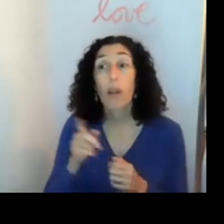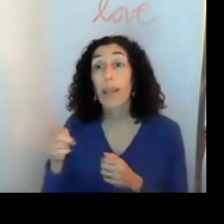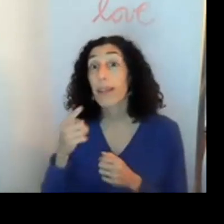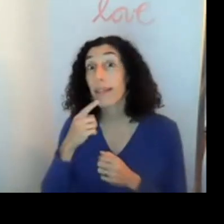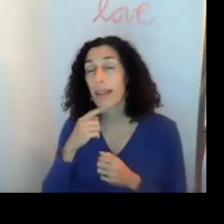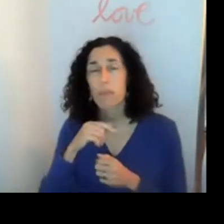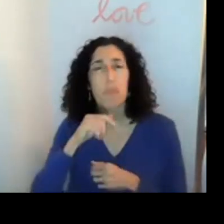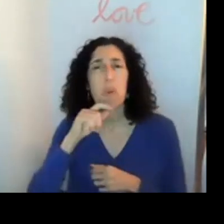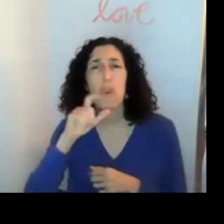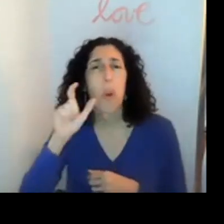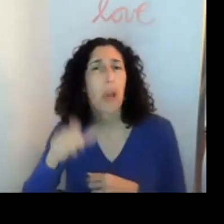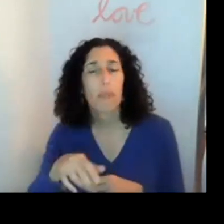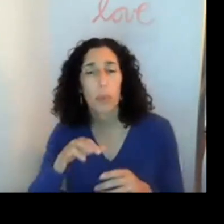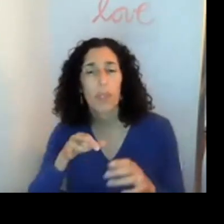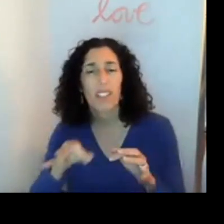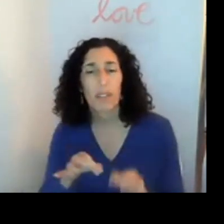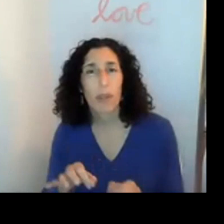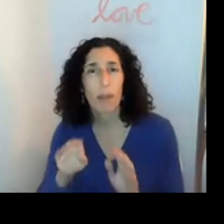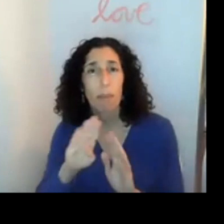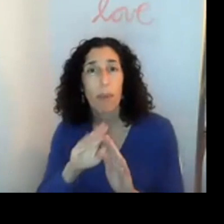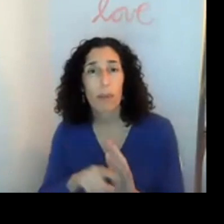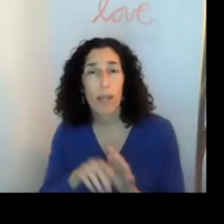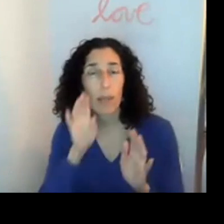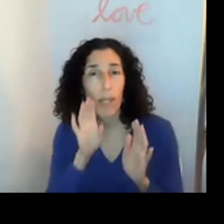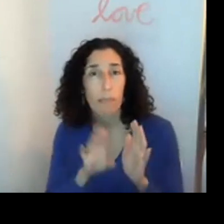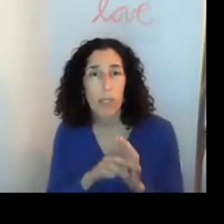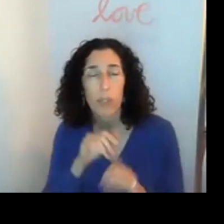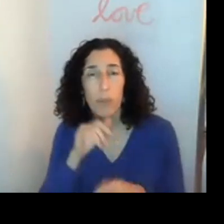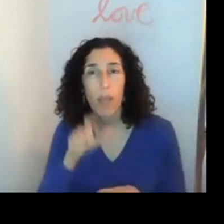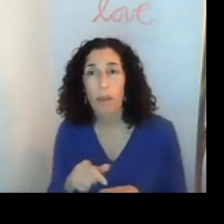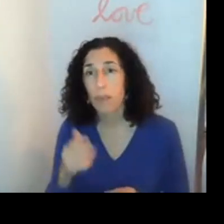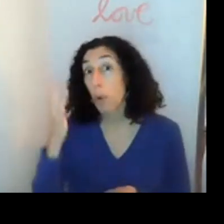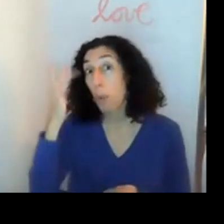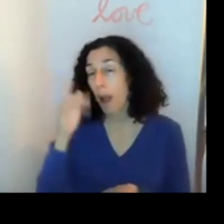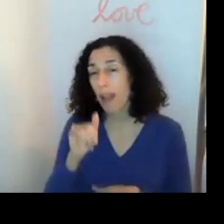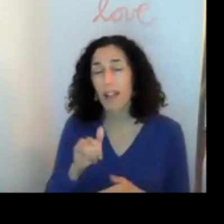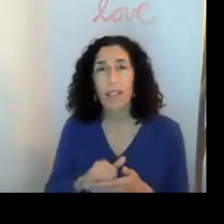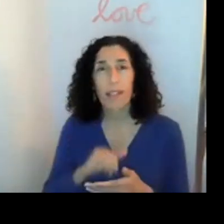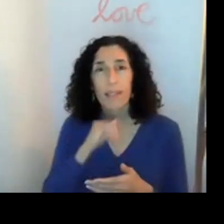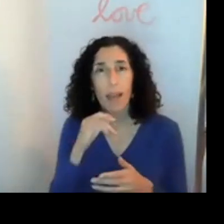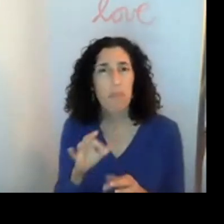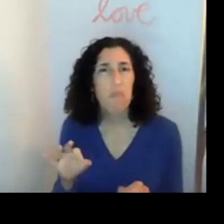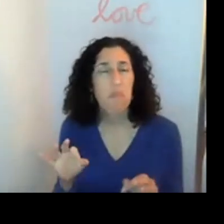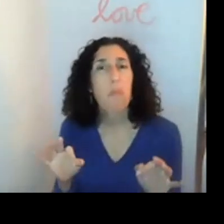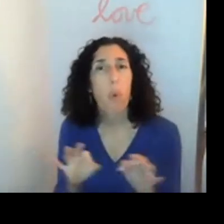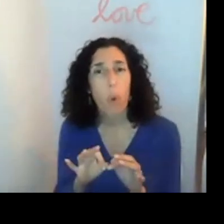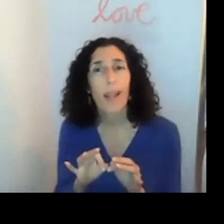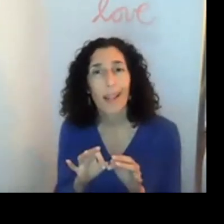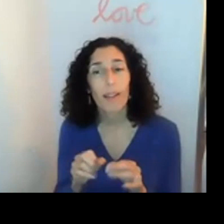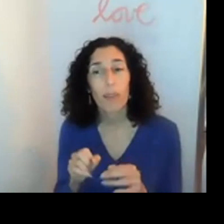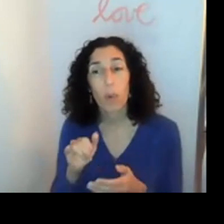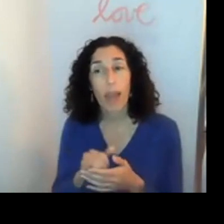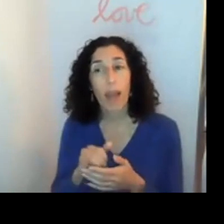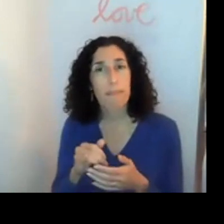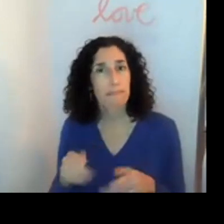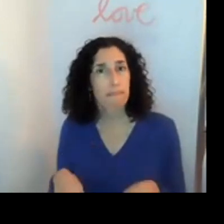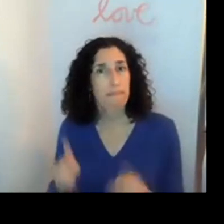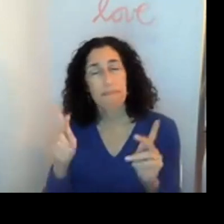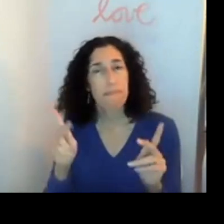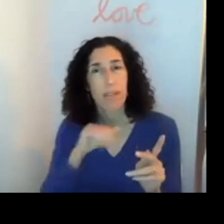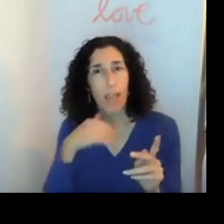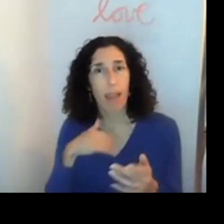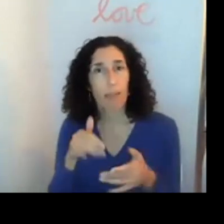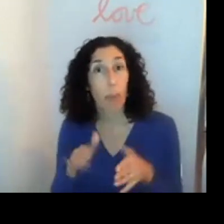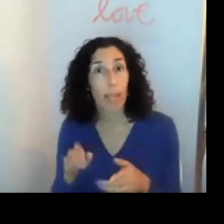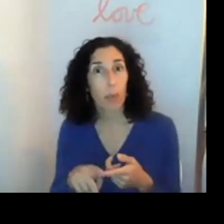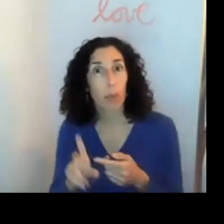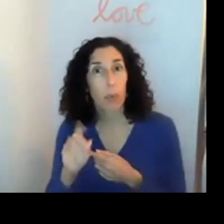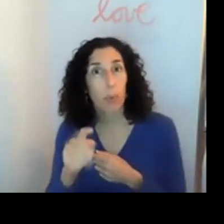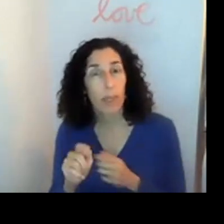Yeah, I want to say a couple of wrap up things before we play JJJJJerome's music again